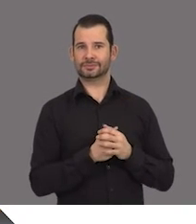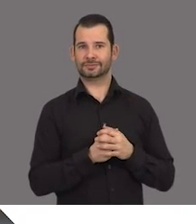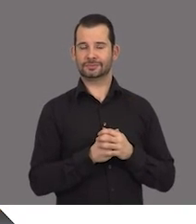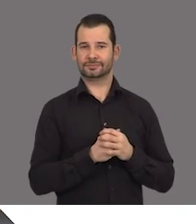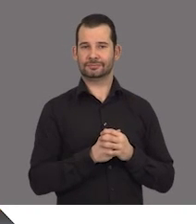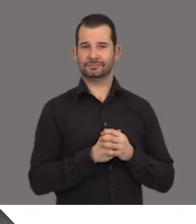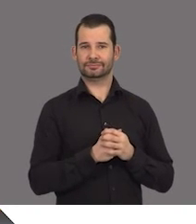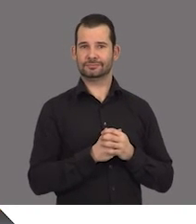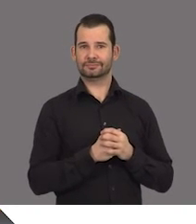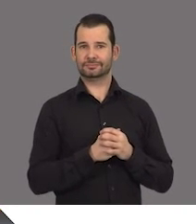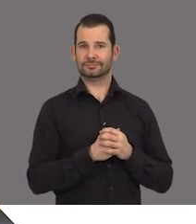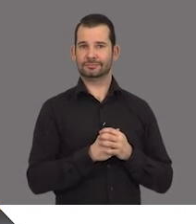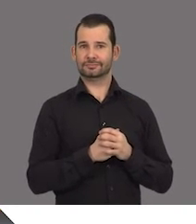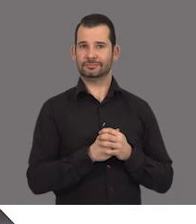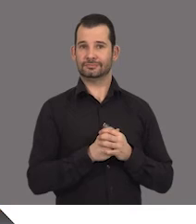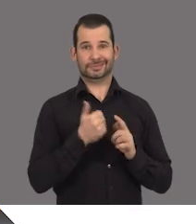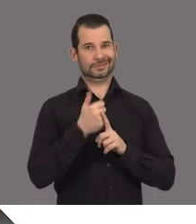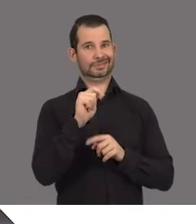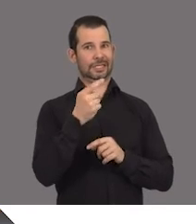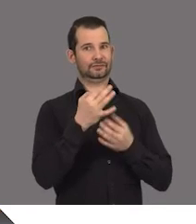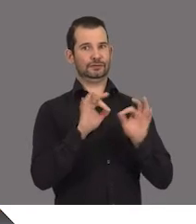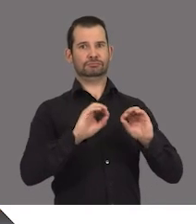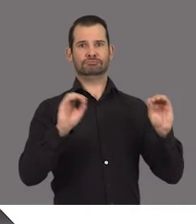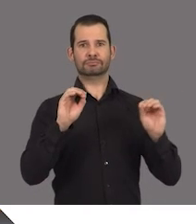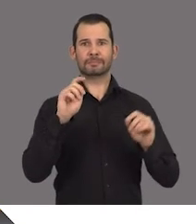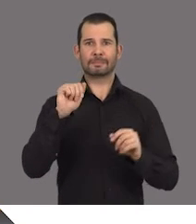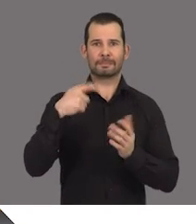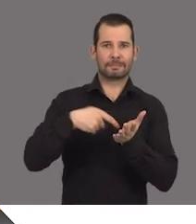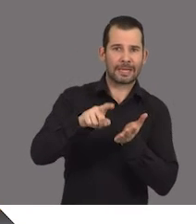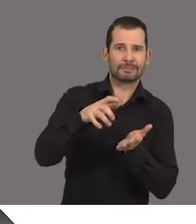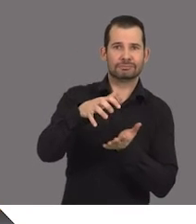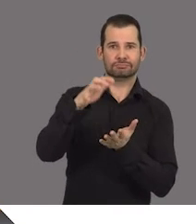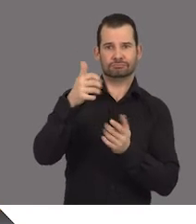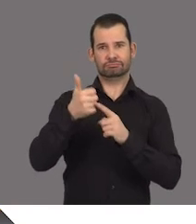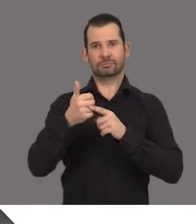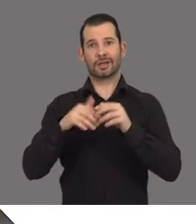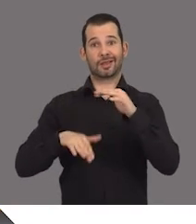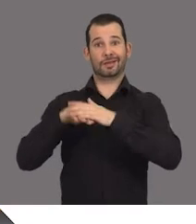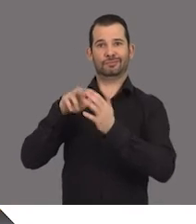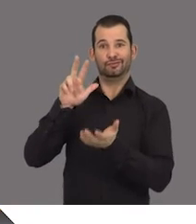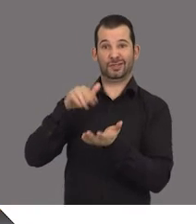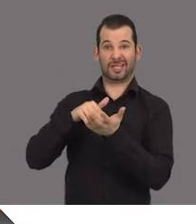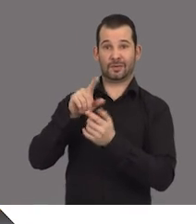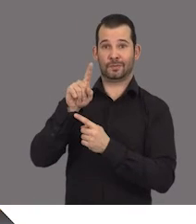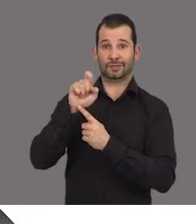If you are already receiving the CCB for a child in your care who is approved